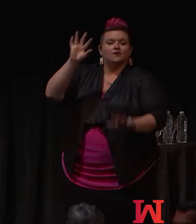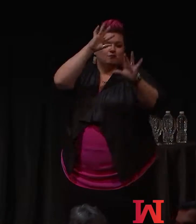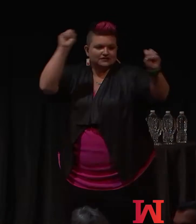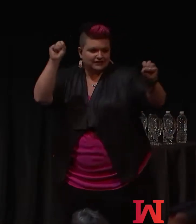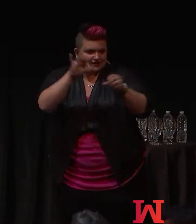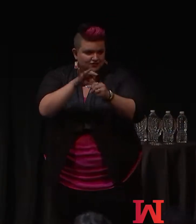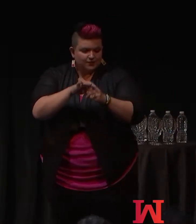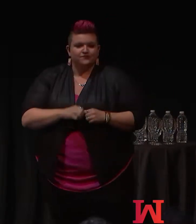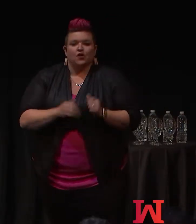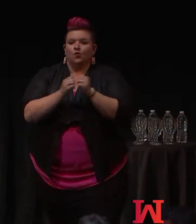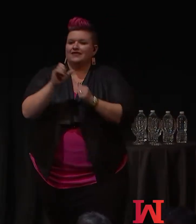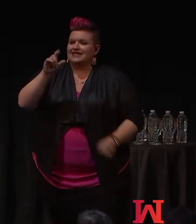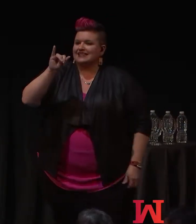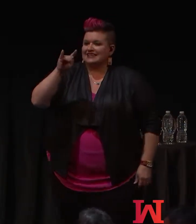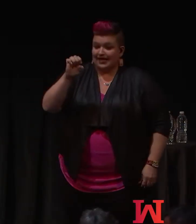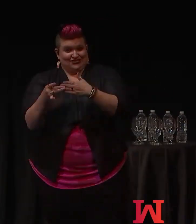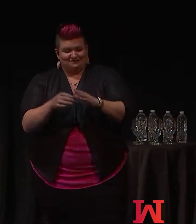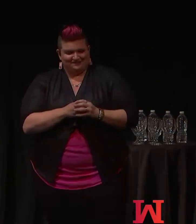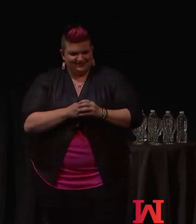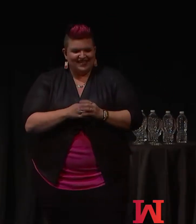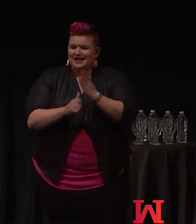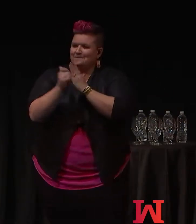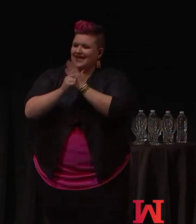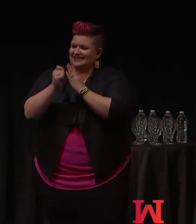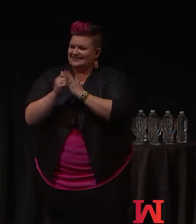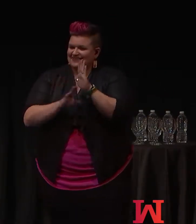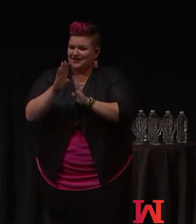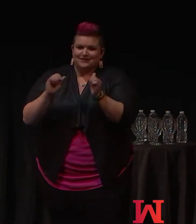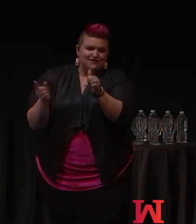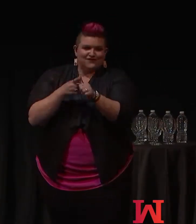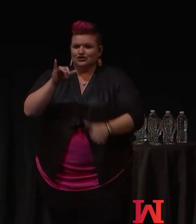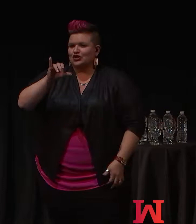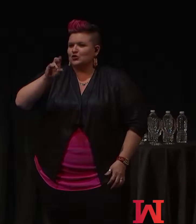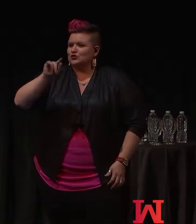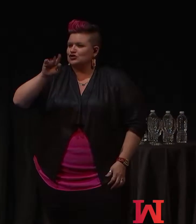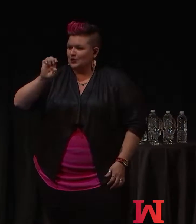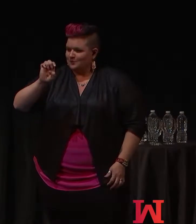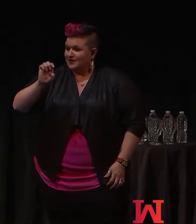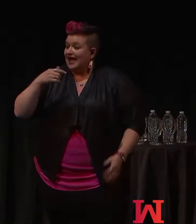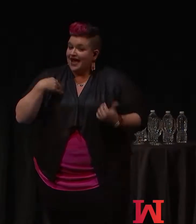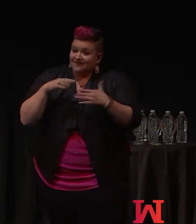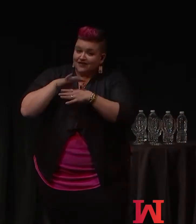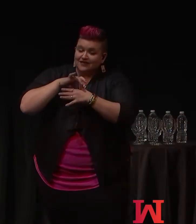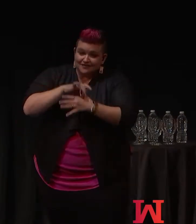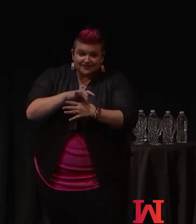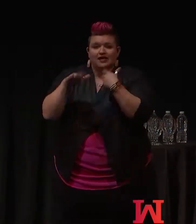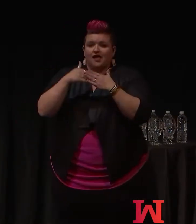Under Elaine's leadership, the magazine developed its first YouTube channel, featuring content on diverse subjects.